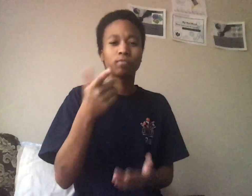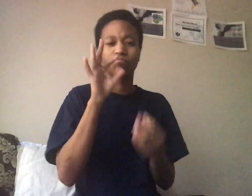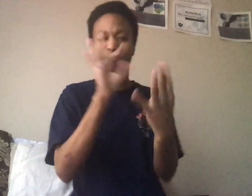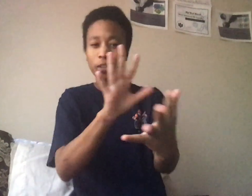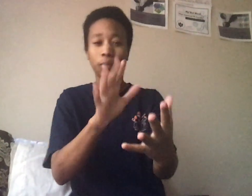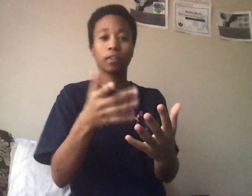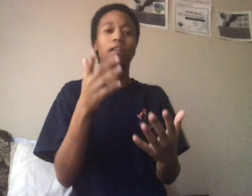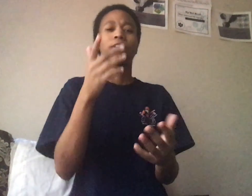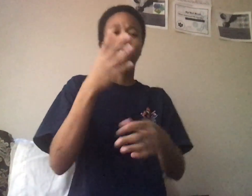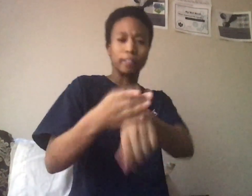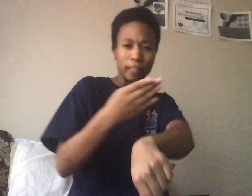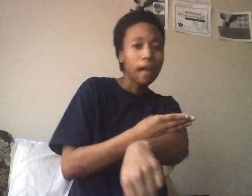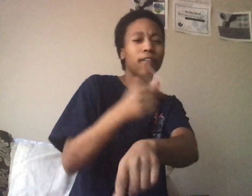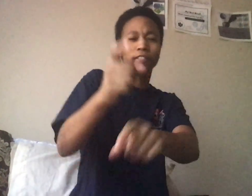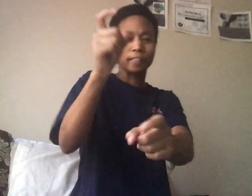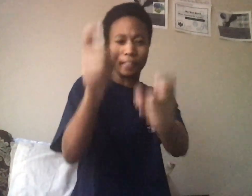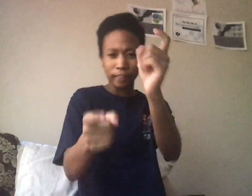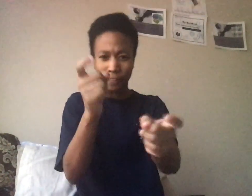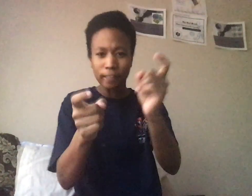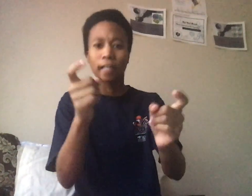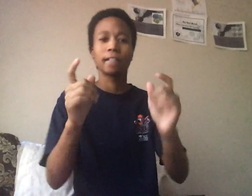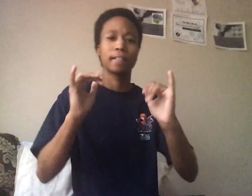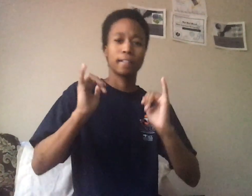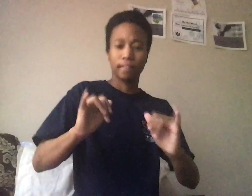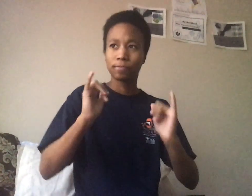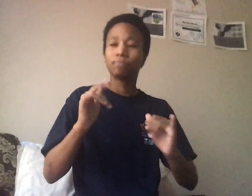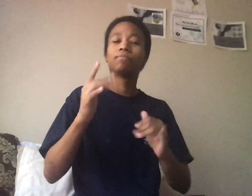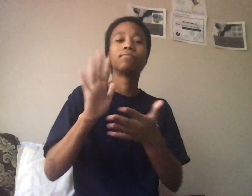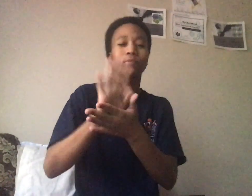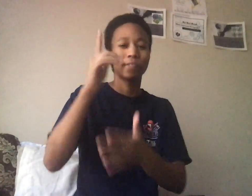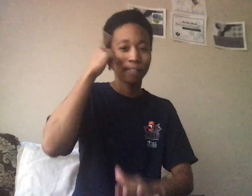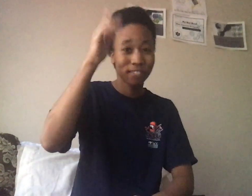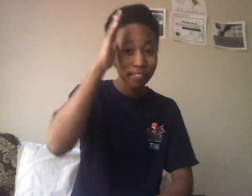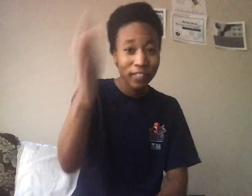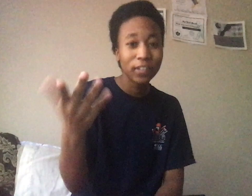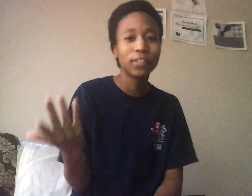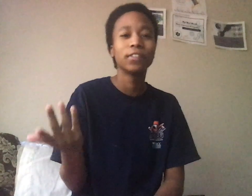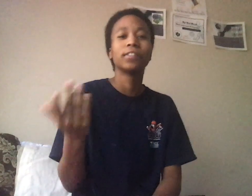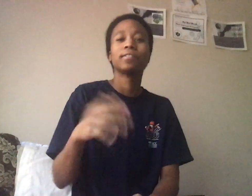would tell you need change feedback or need add improve can adjust for video's future.